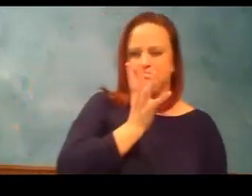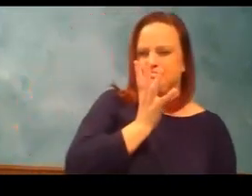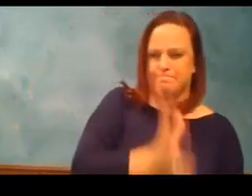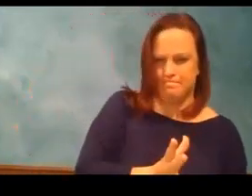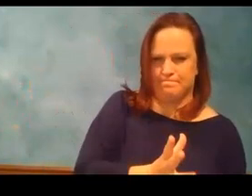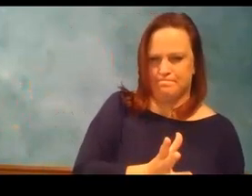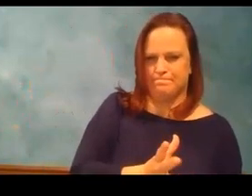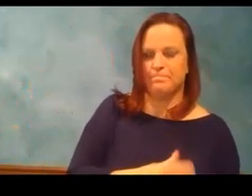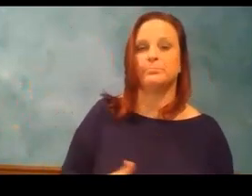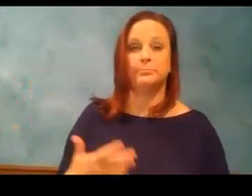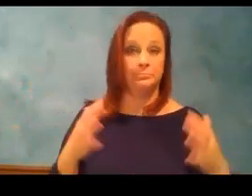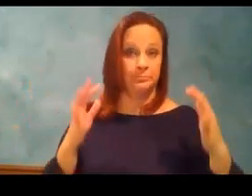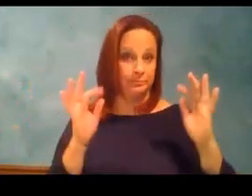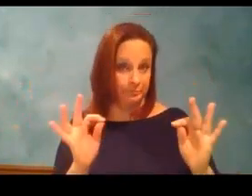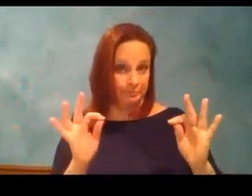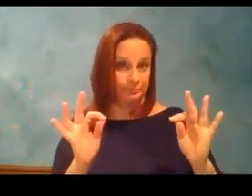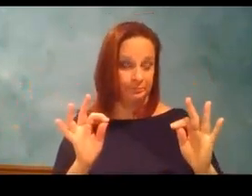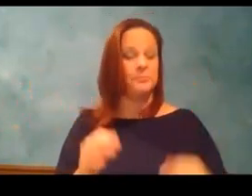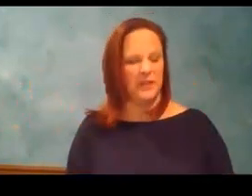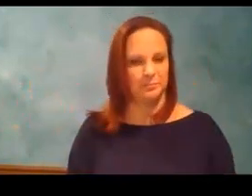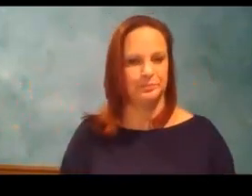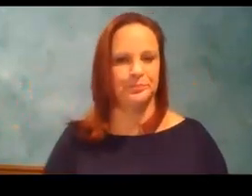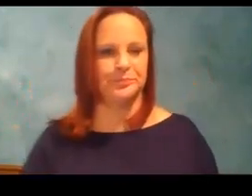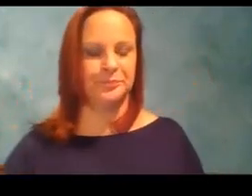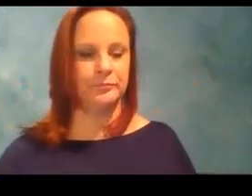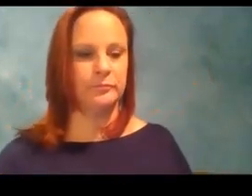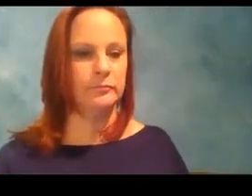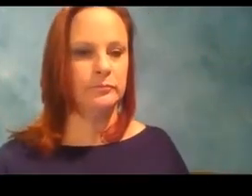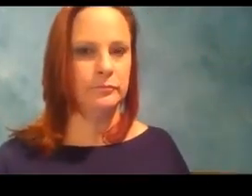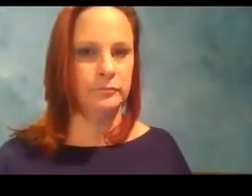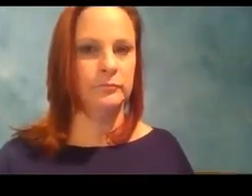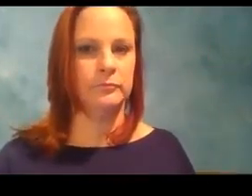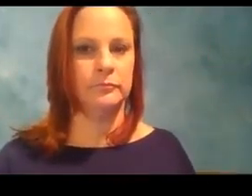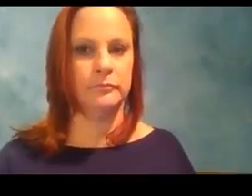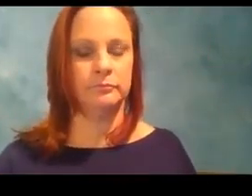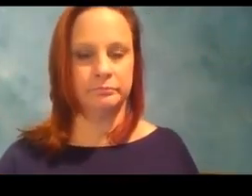The same idea with the concept for the signs HATE and DETEST.